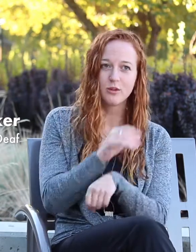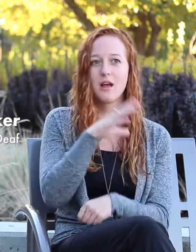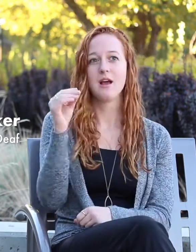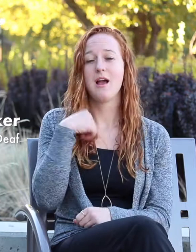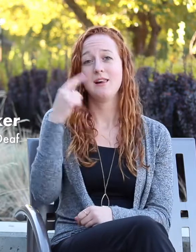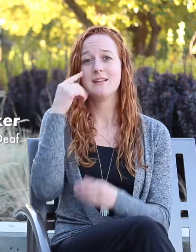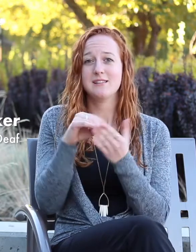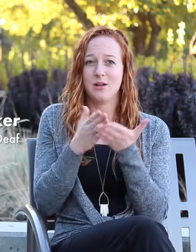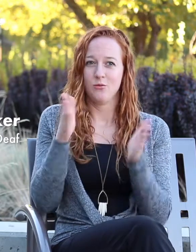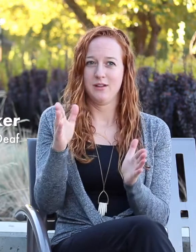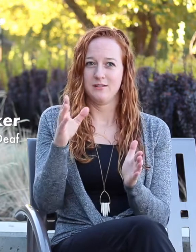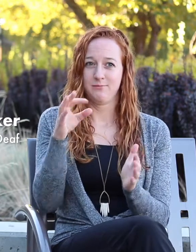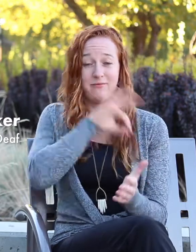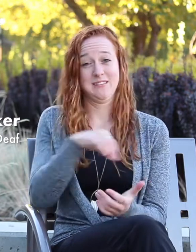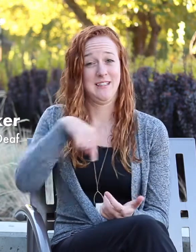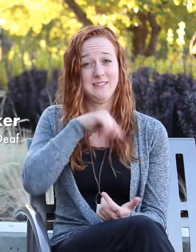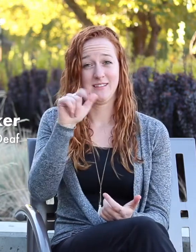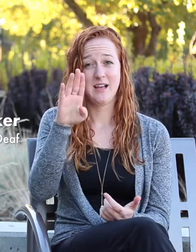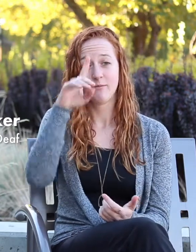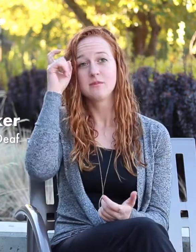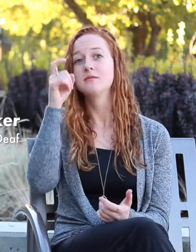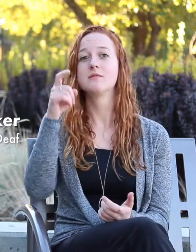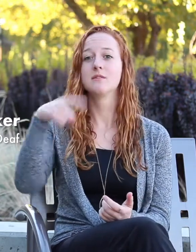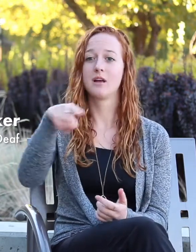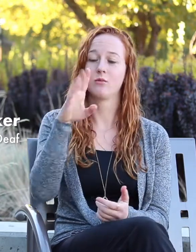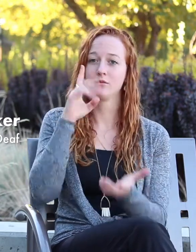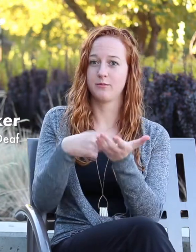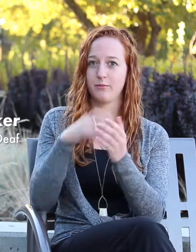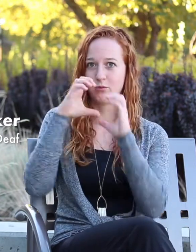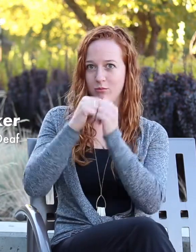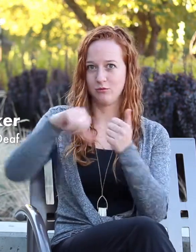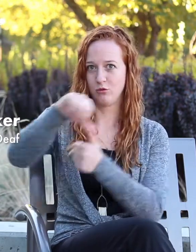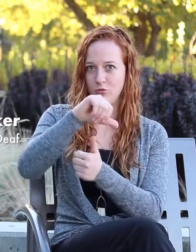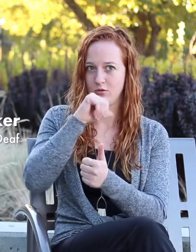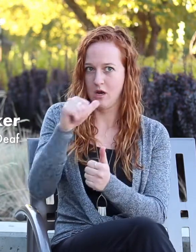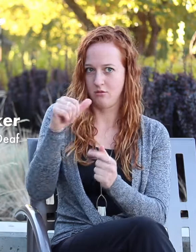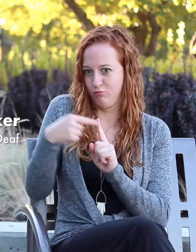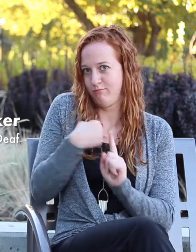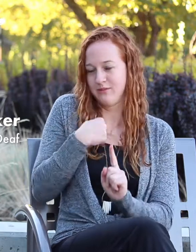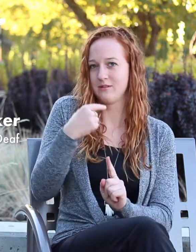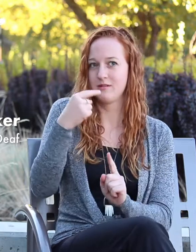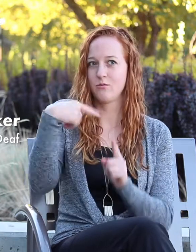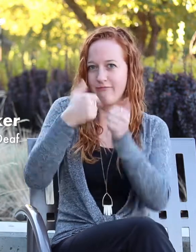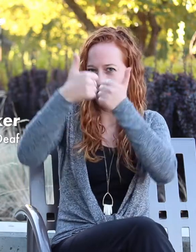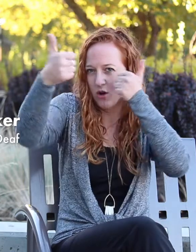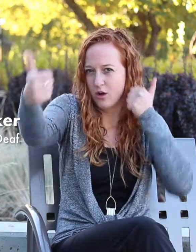which is great and it makes fieldwork go a lot easier. It also benefits everybody in the lab because sometimes they're not even communicating with me,